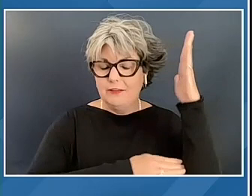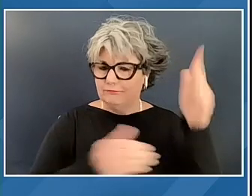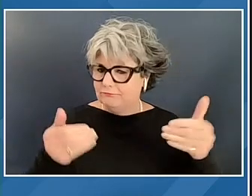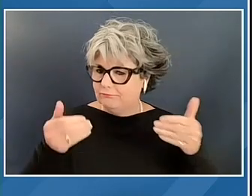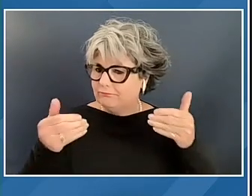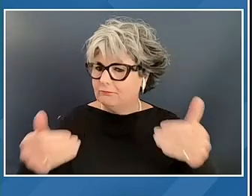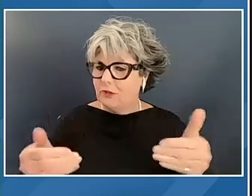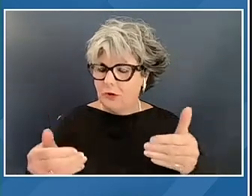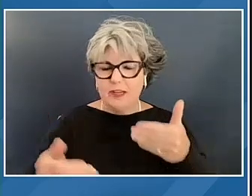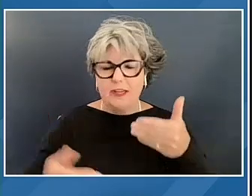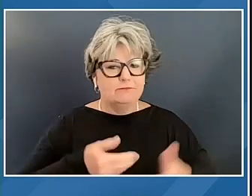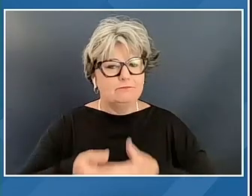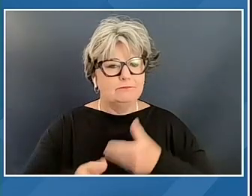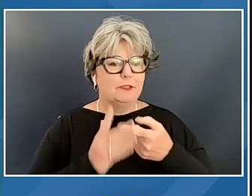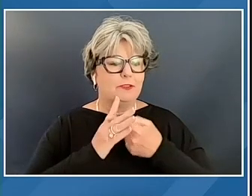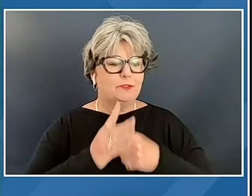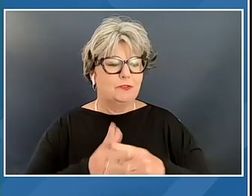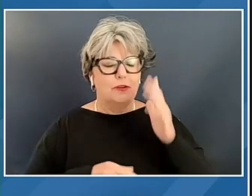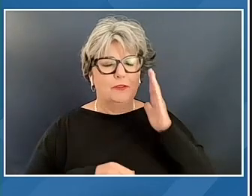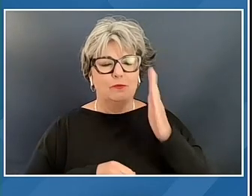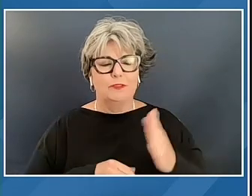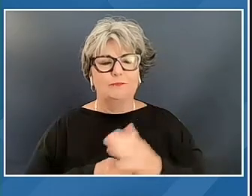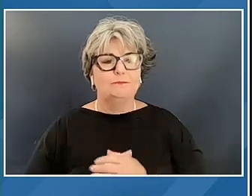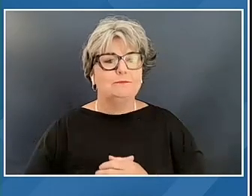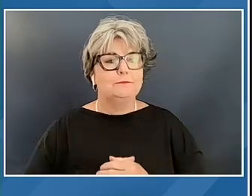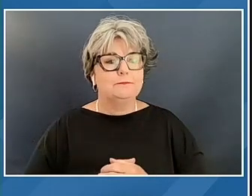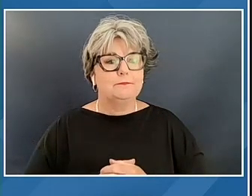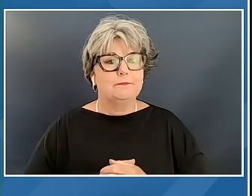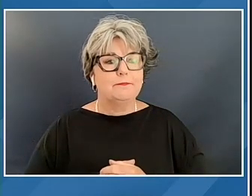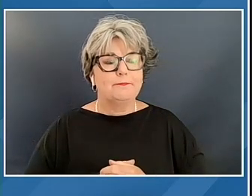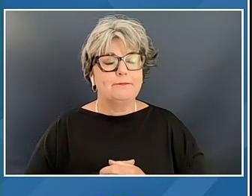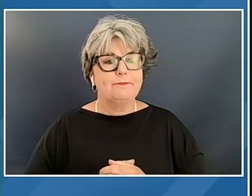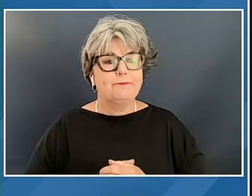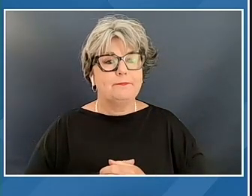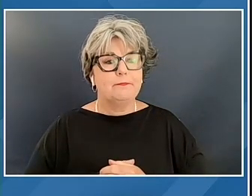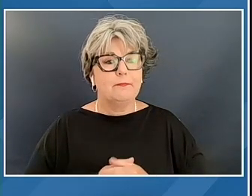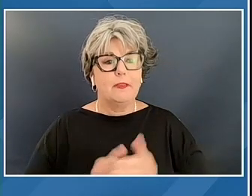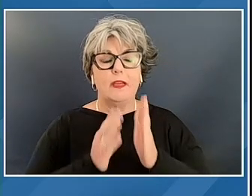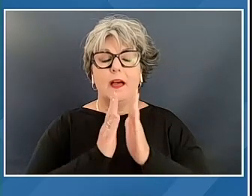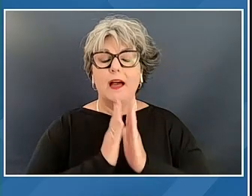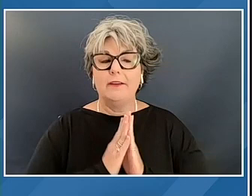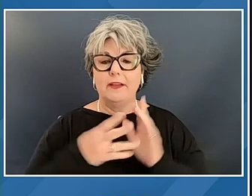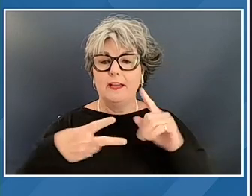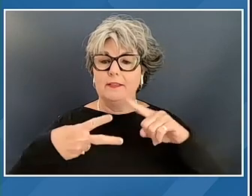things. I have asked the two additions to